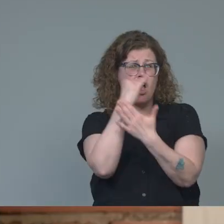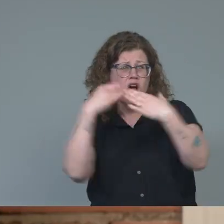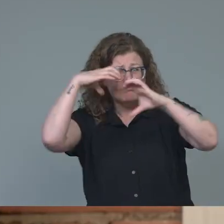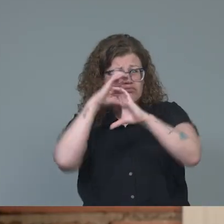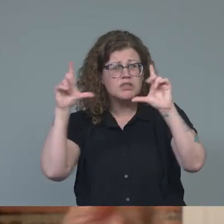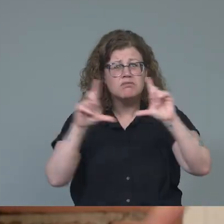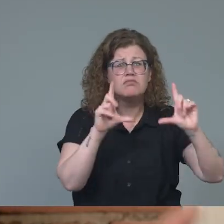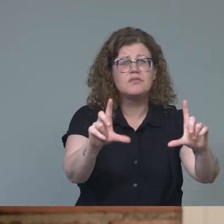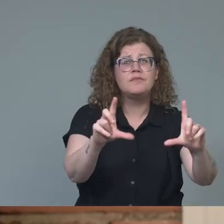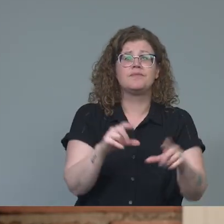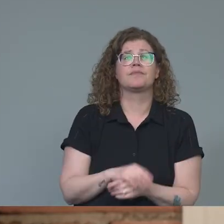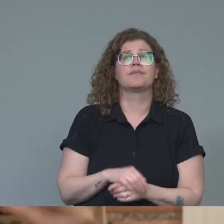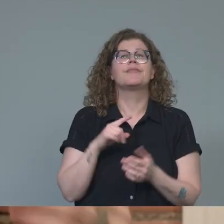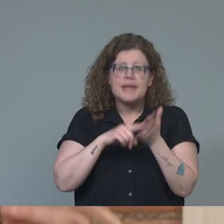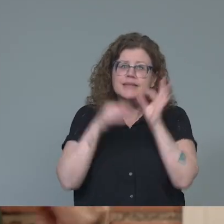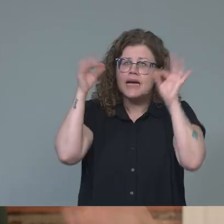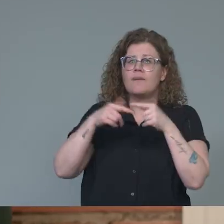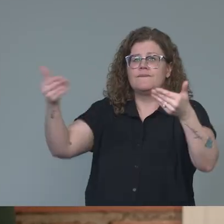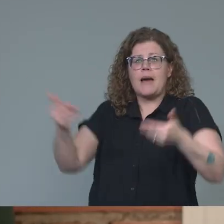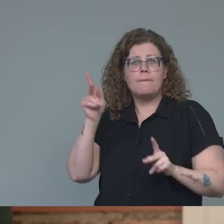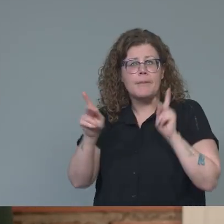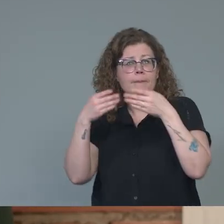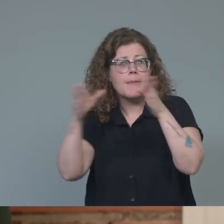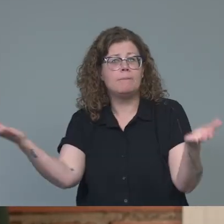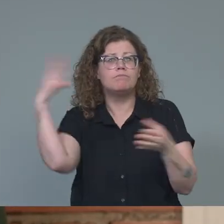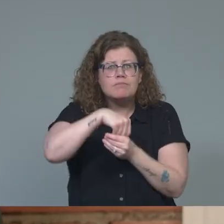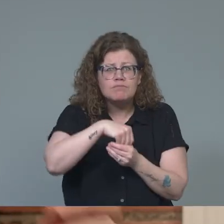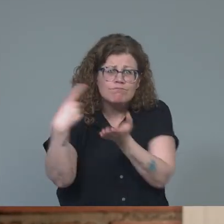practice stems from the artist, usually with an issue or concern that they really want to